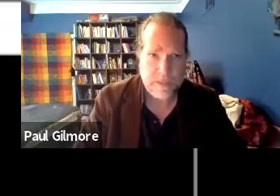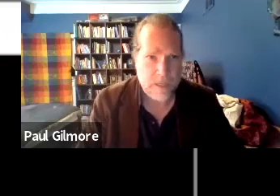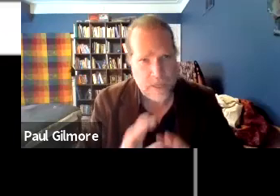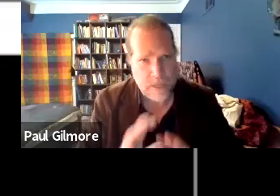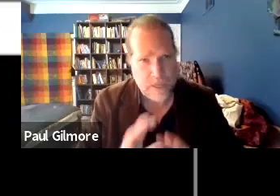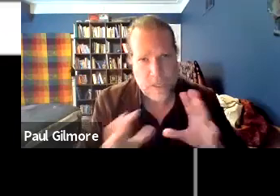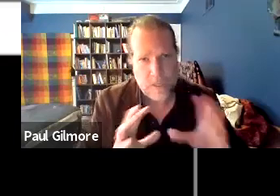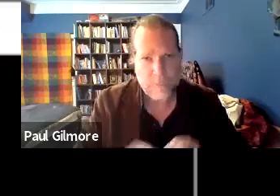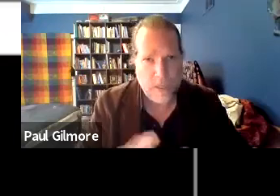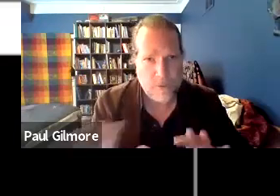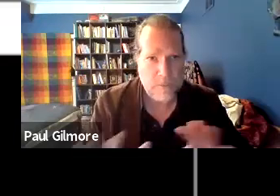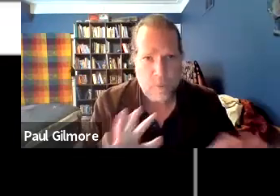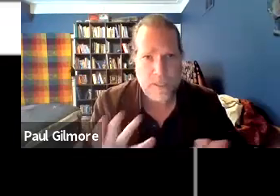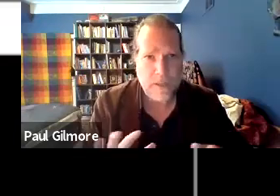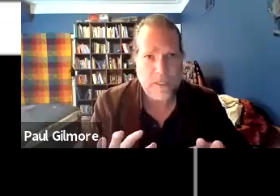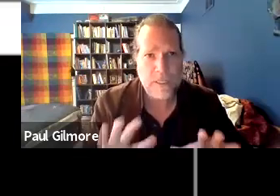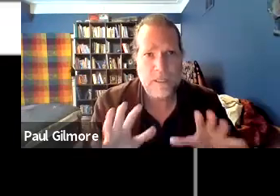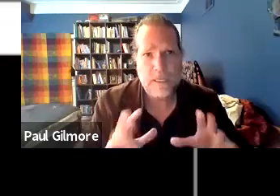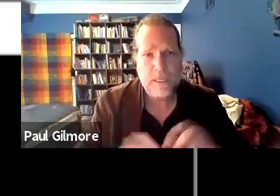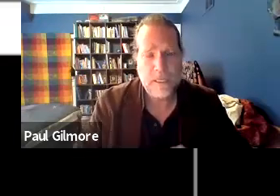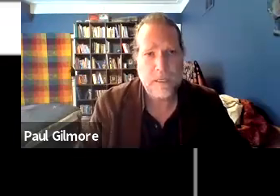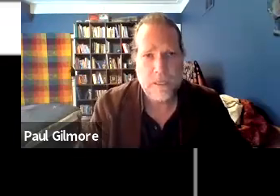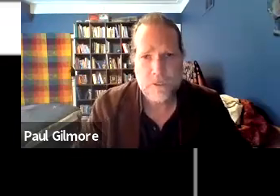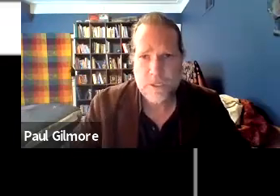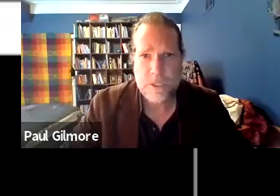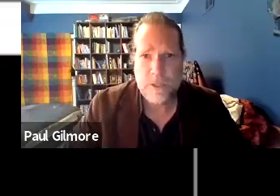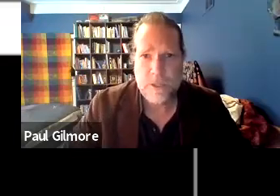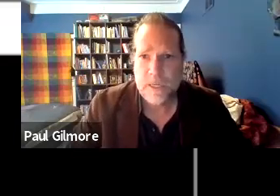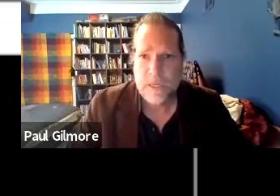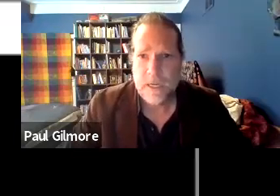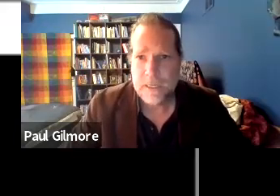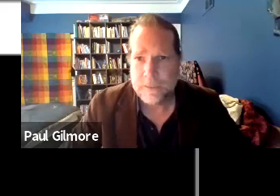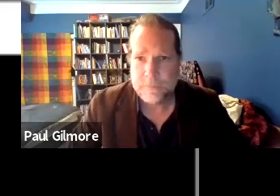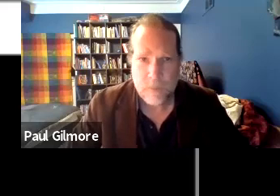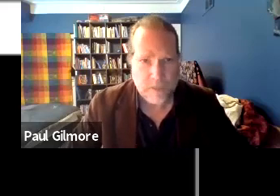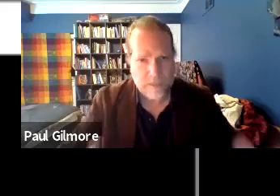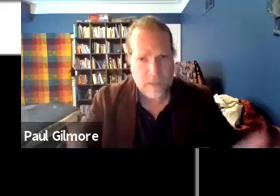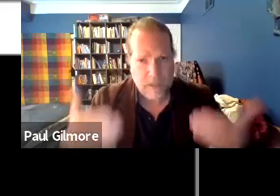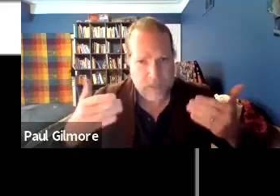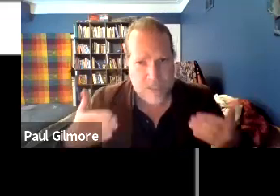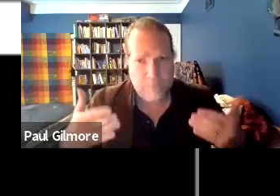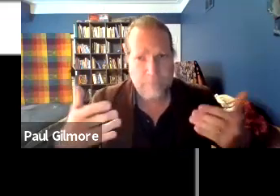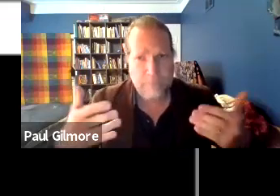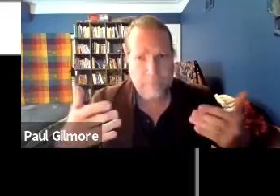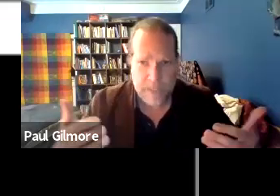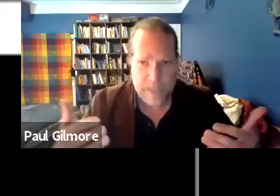as, as Andrea pointed out in the introduction there, I'd like to kind of step back a bit.